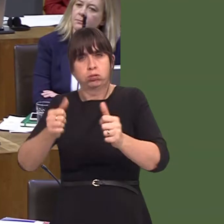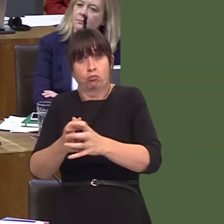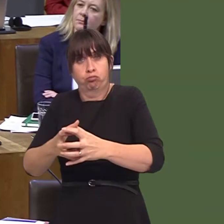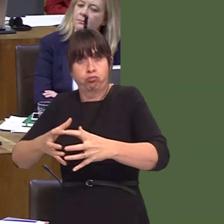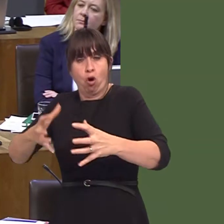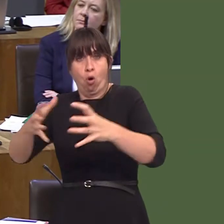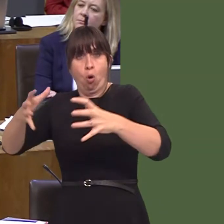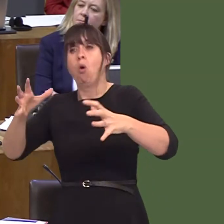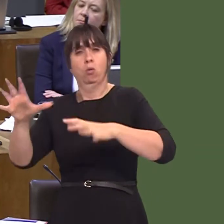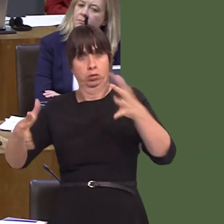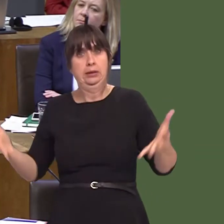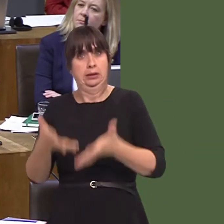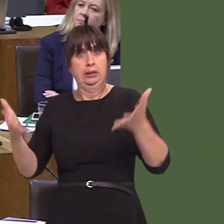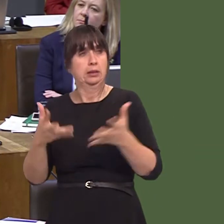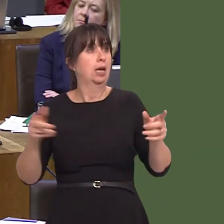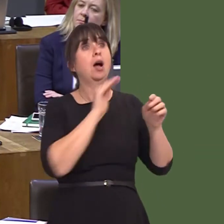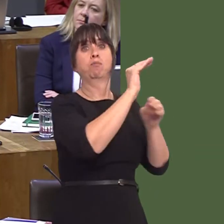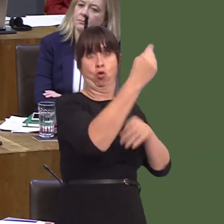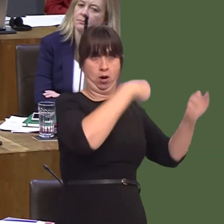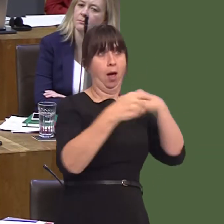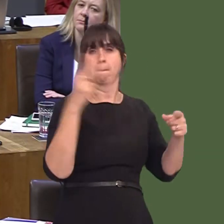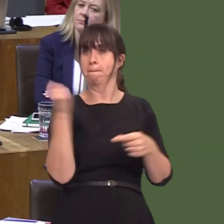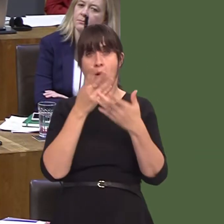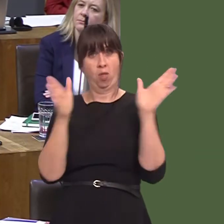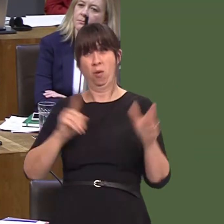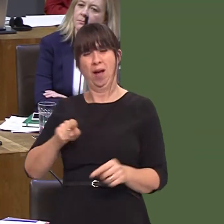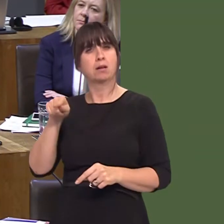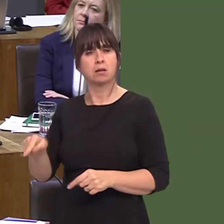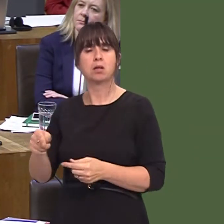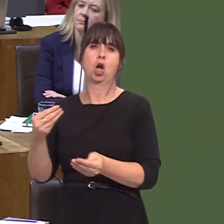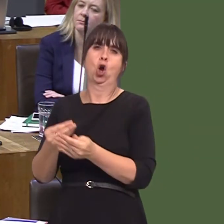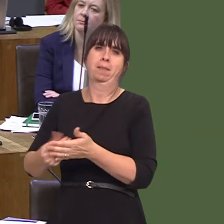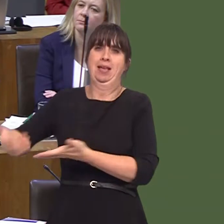if I can call them that, because they are the base of the Welsh economy, and we want